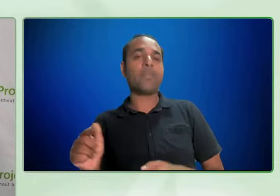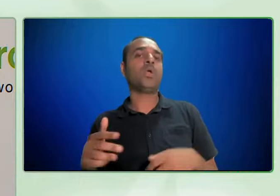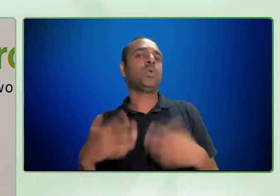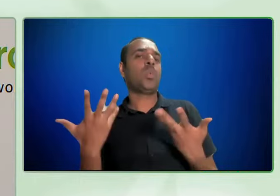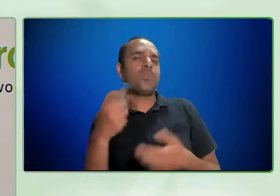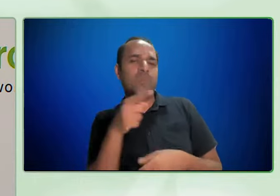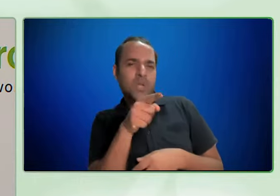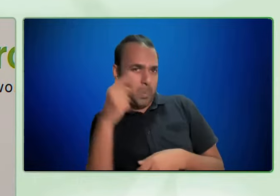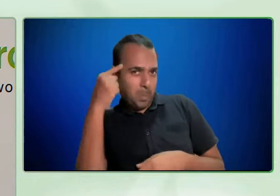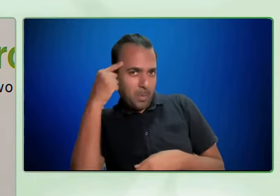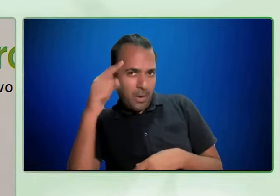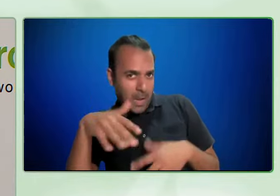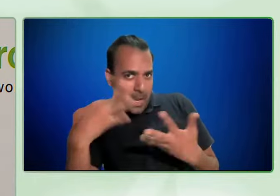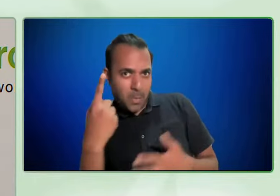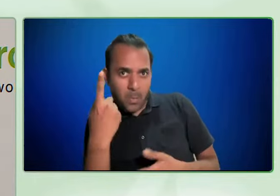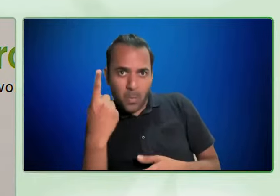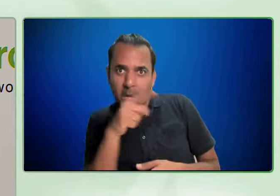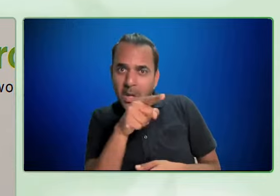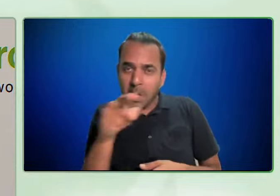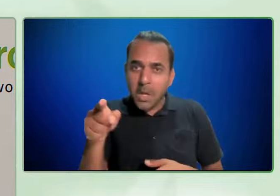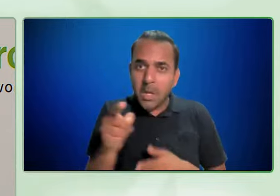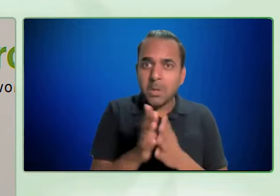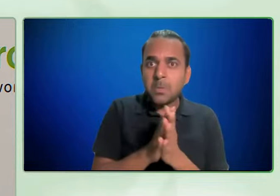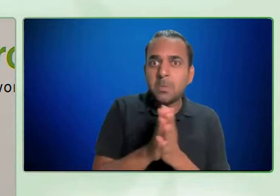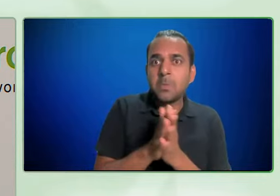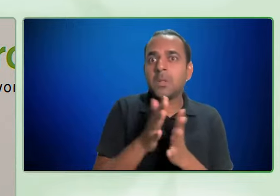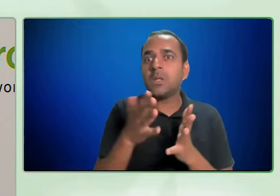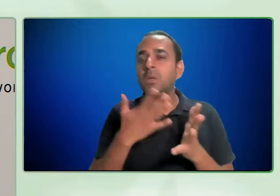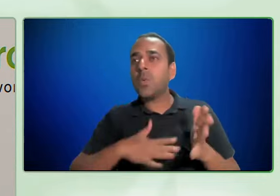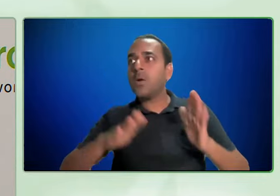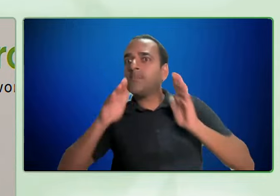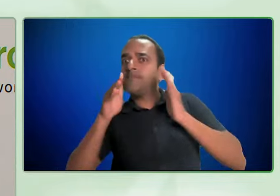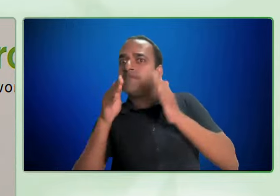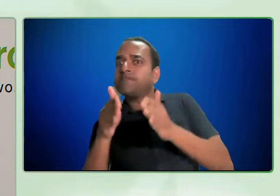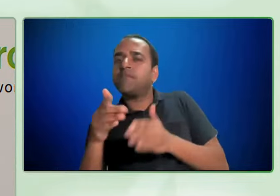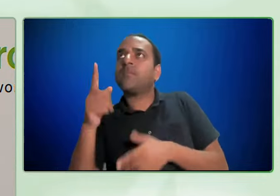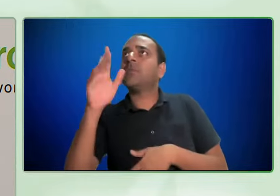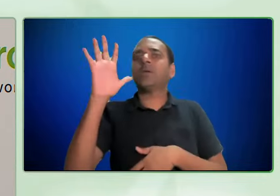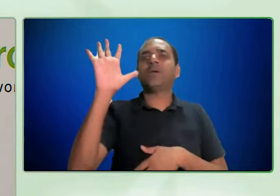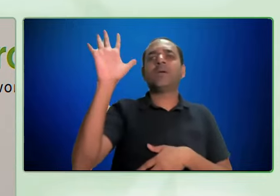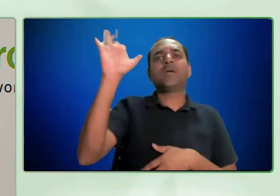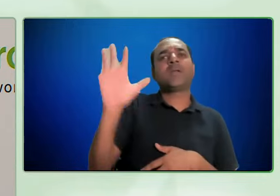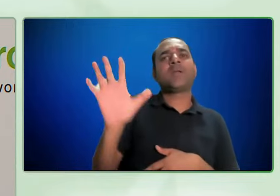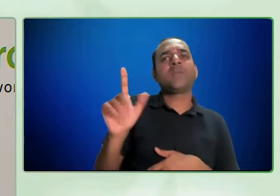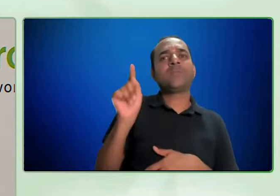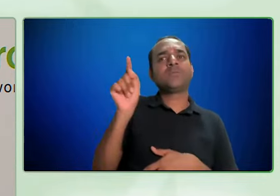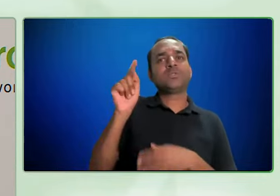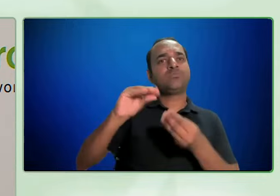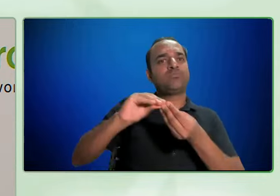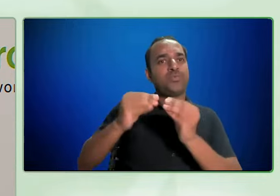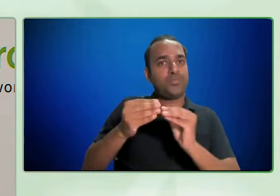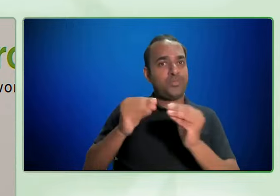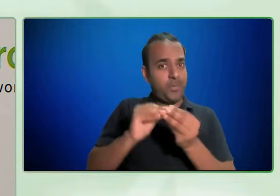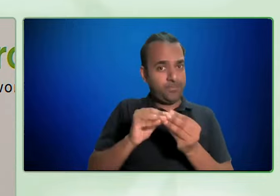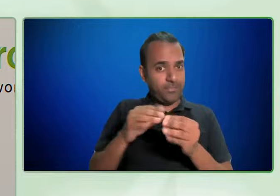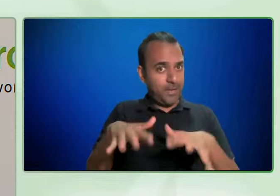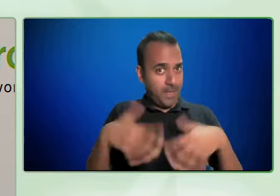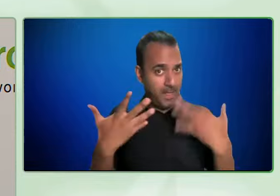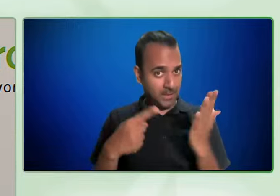When you say students are interested in social issues, these global